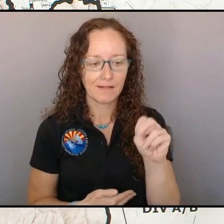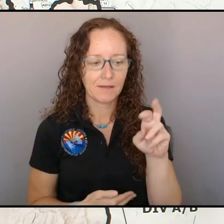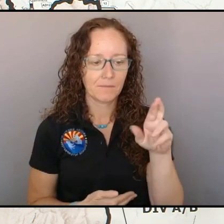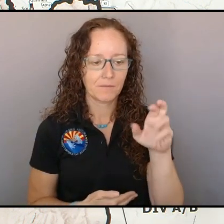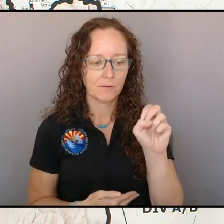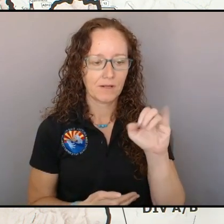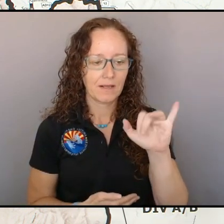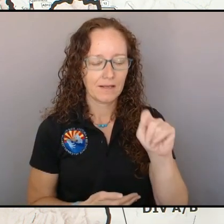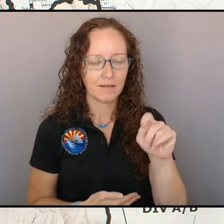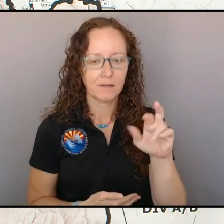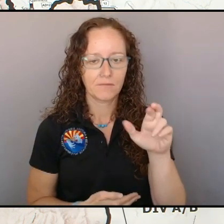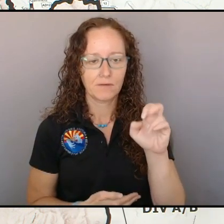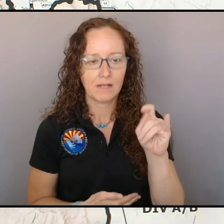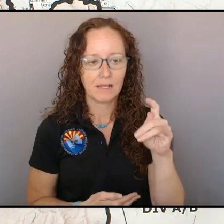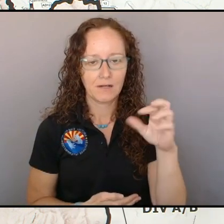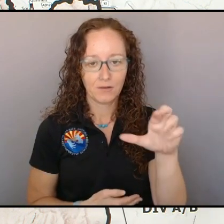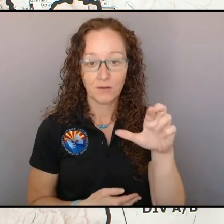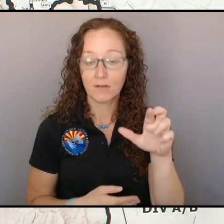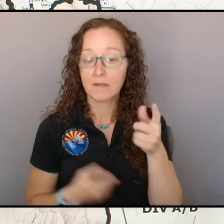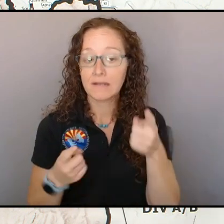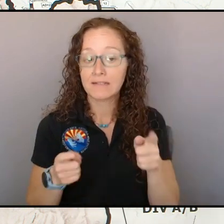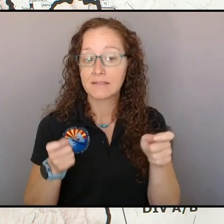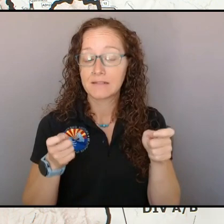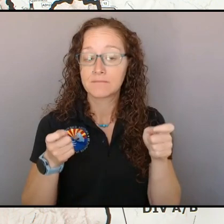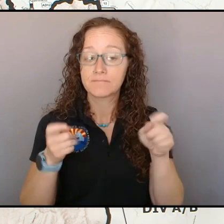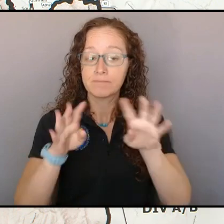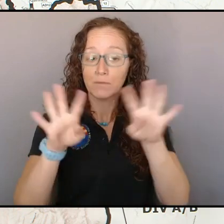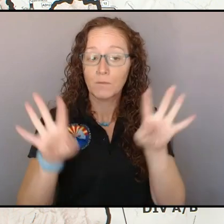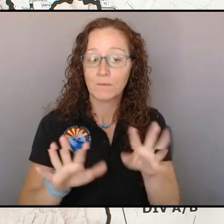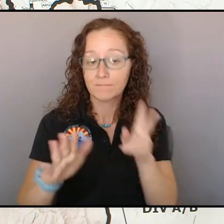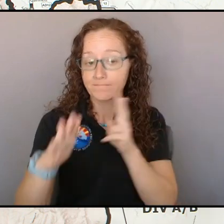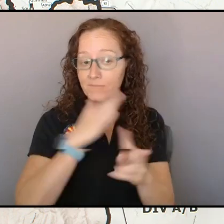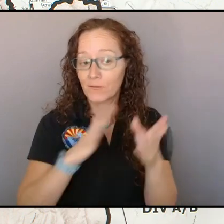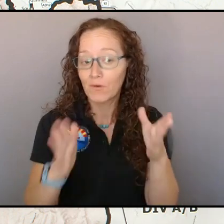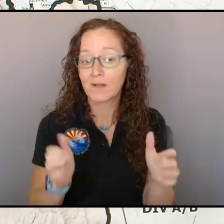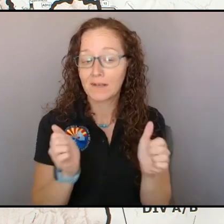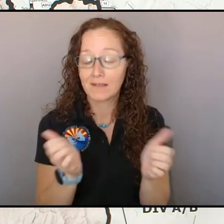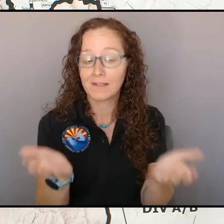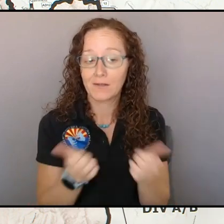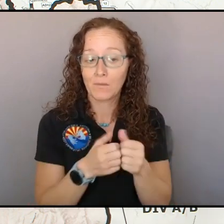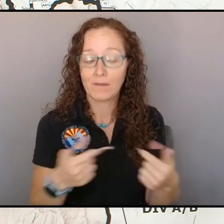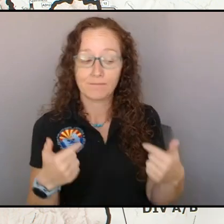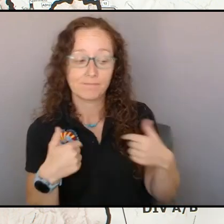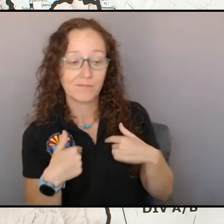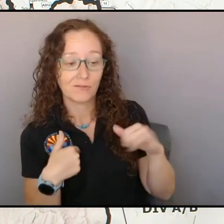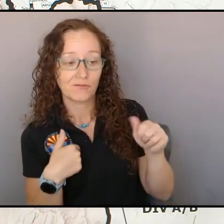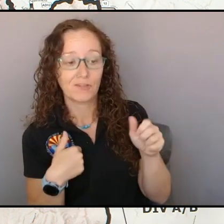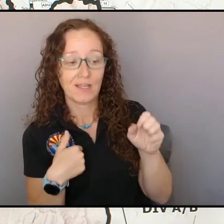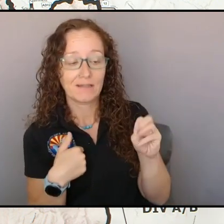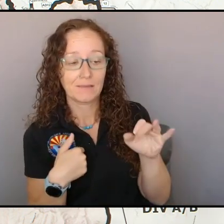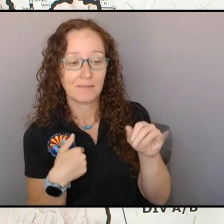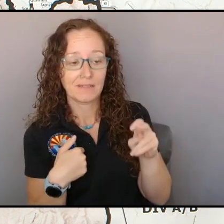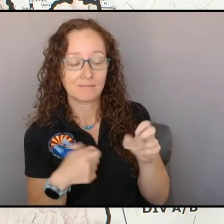Meteorologist here with Jasmine, Sign Language Interpreter to give you a weather update for the Hermits